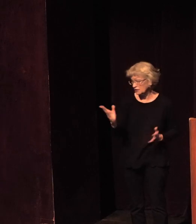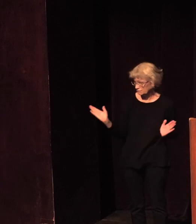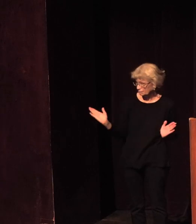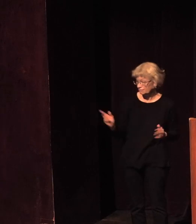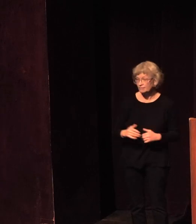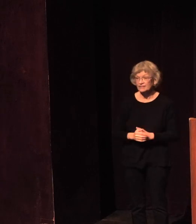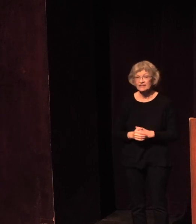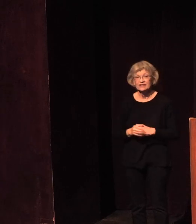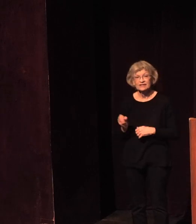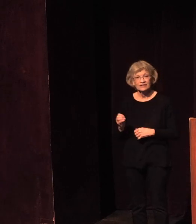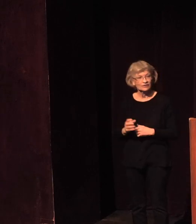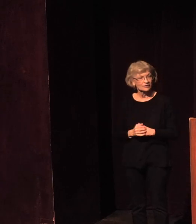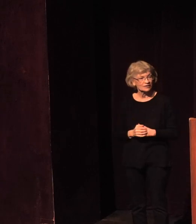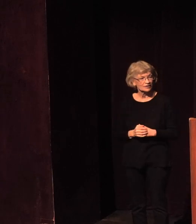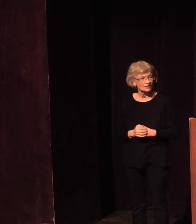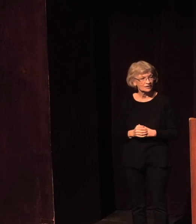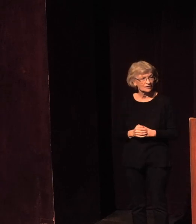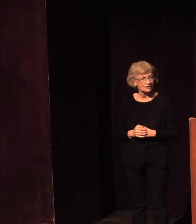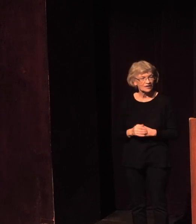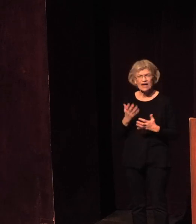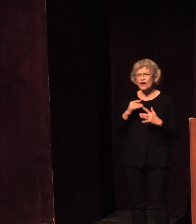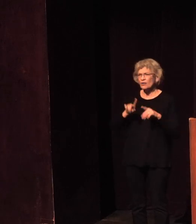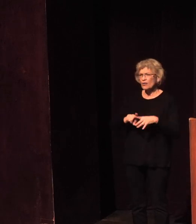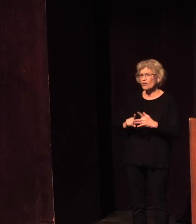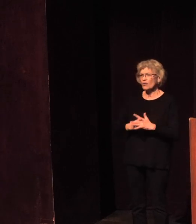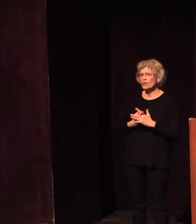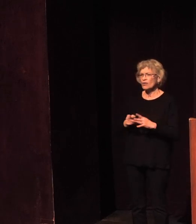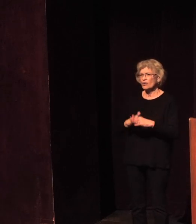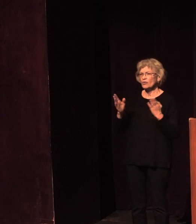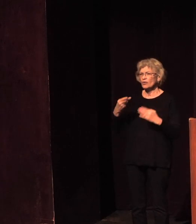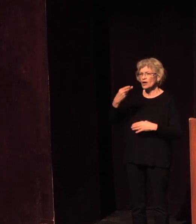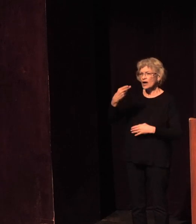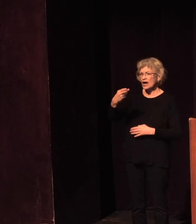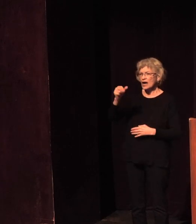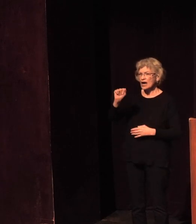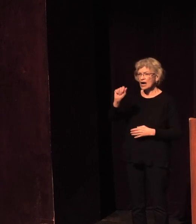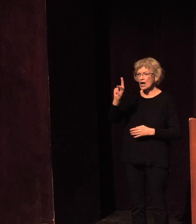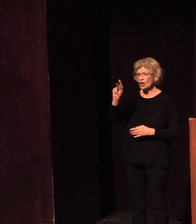that I am